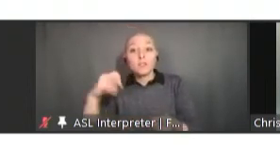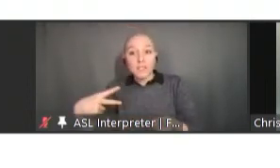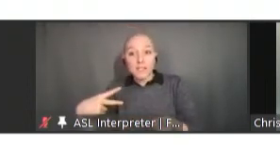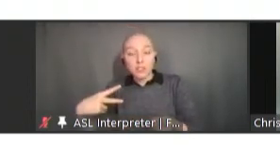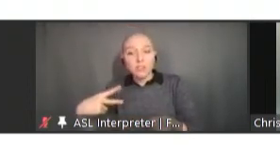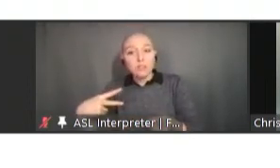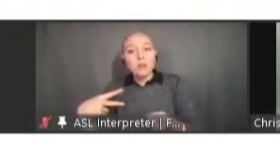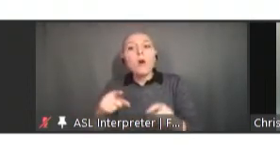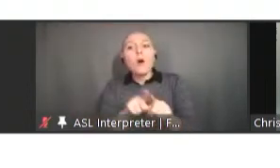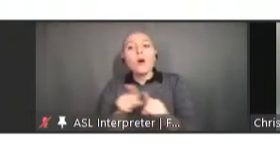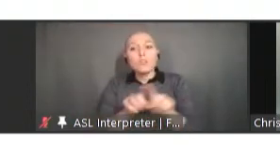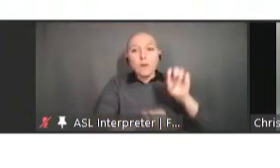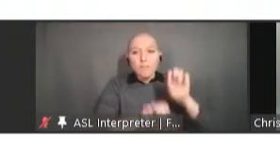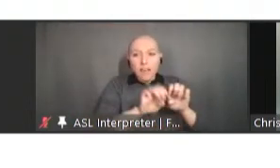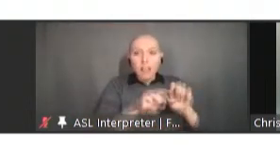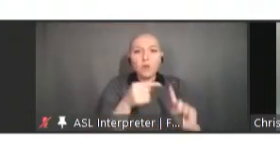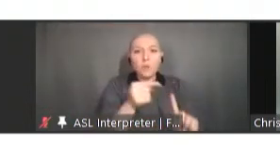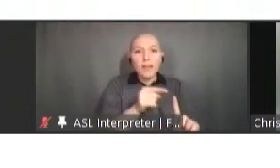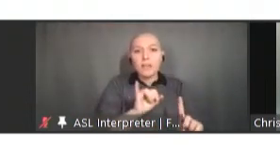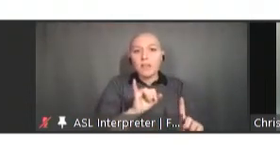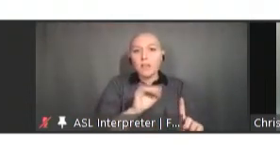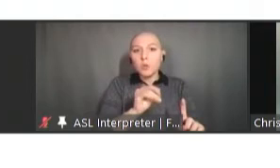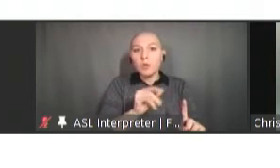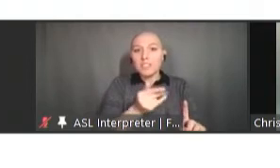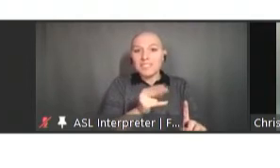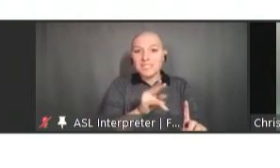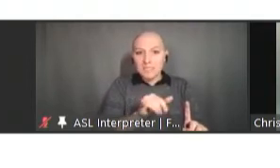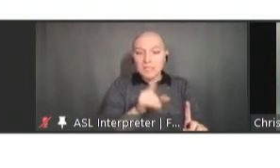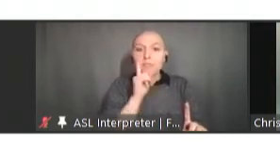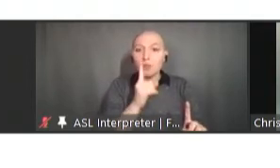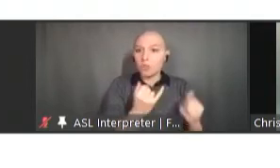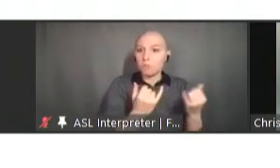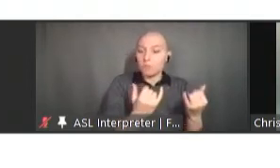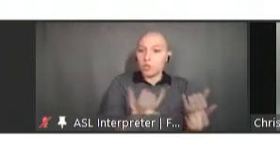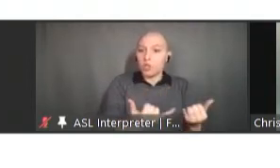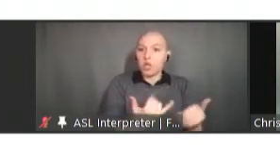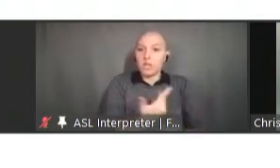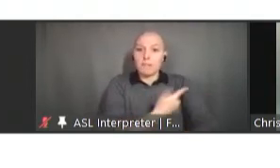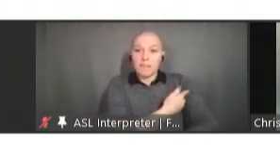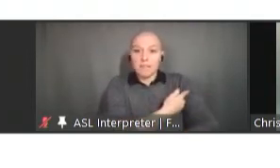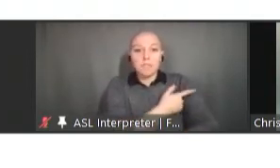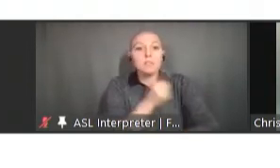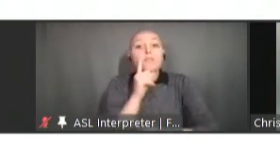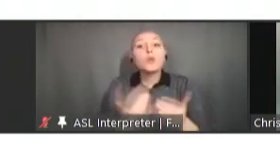immunogenicity of current vaccines against new variants and stage 2 testing of late phase 3